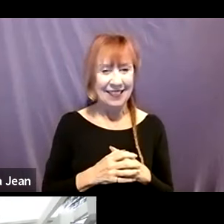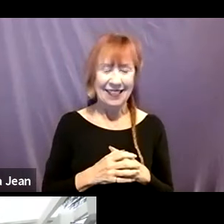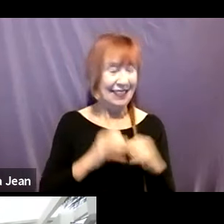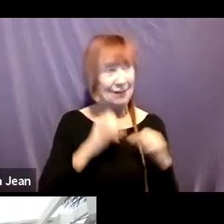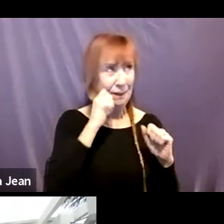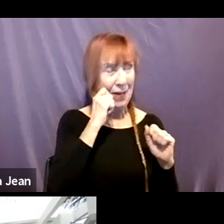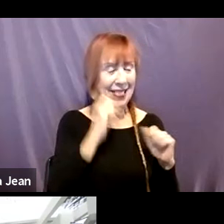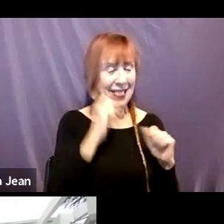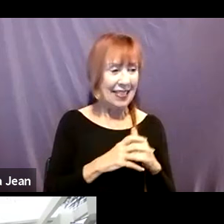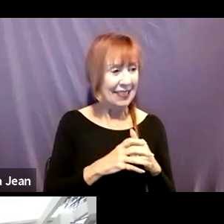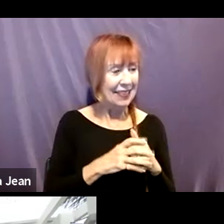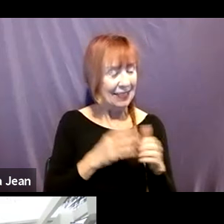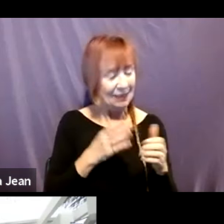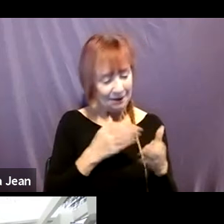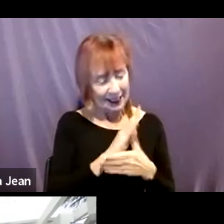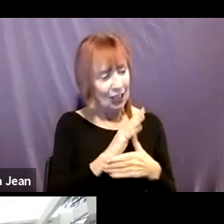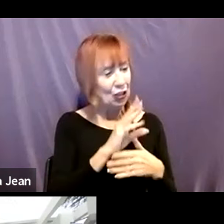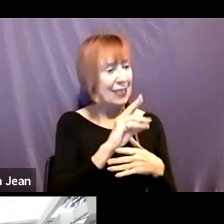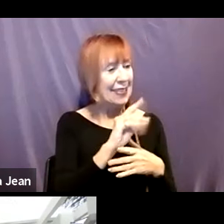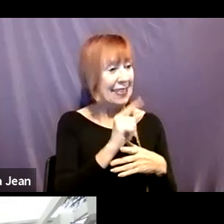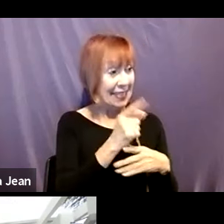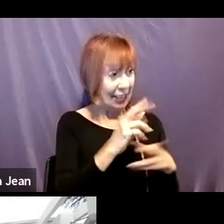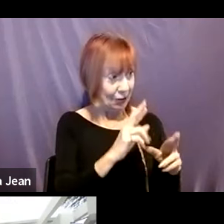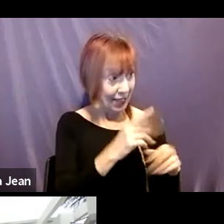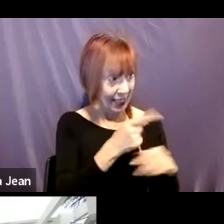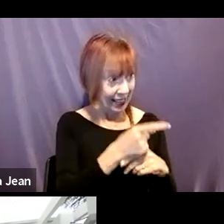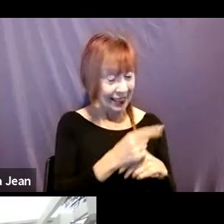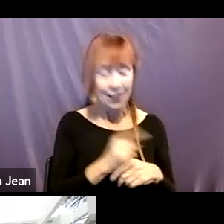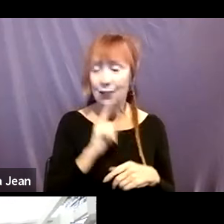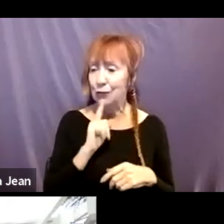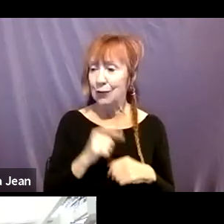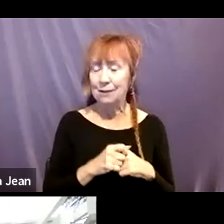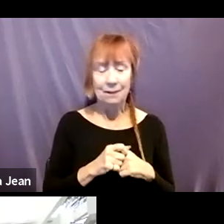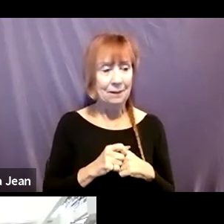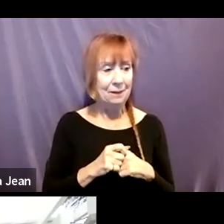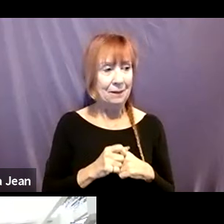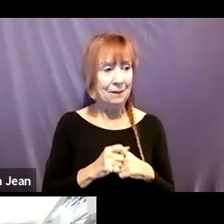I'm gonna give you 60 seconds, and you tell us who you are. Are you ready? Sure. Here we go.